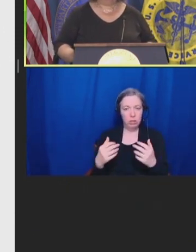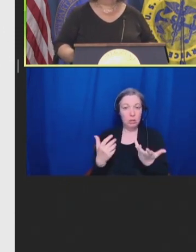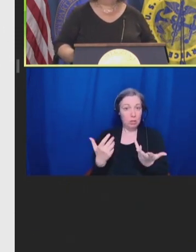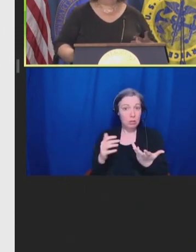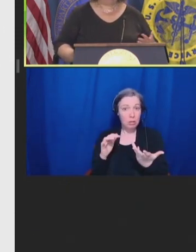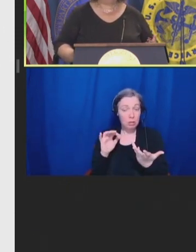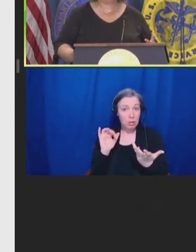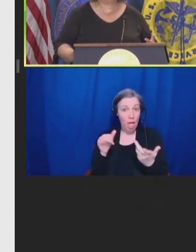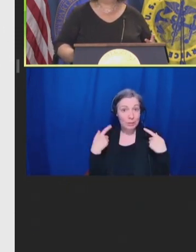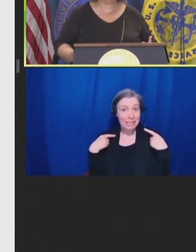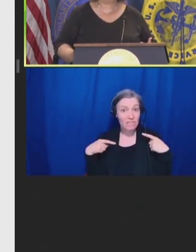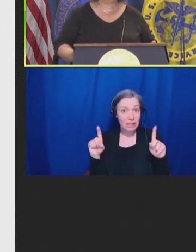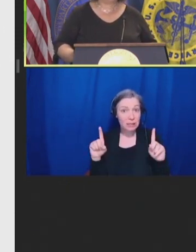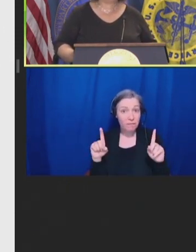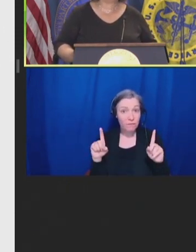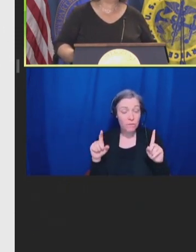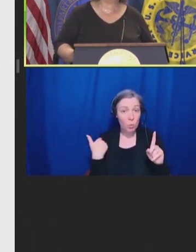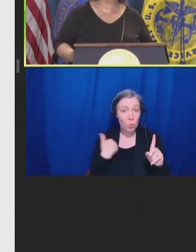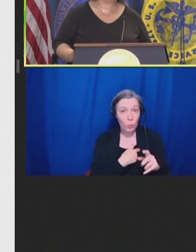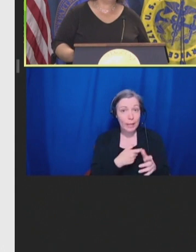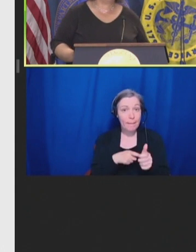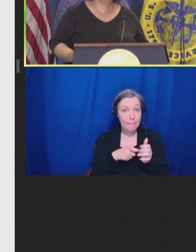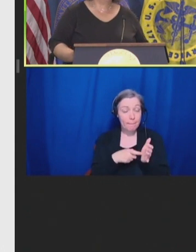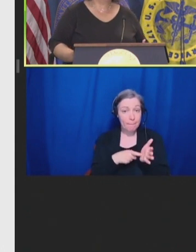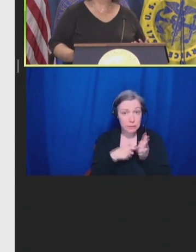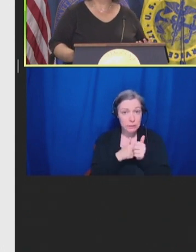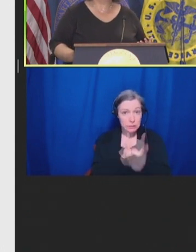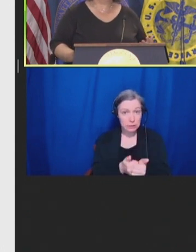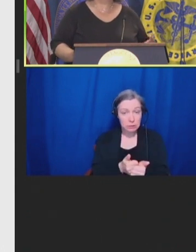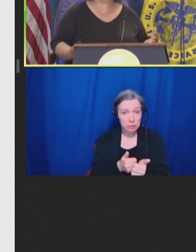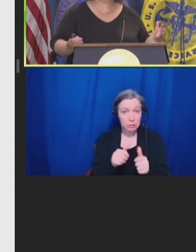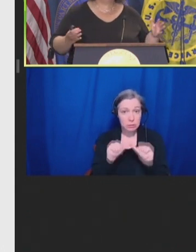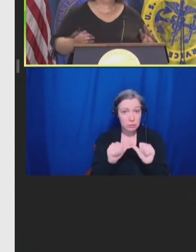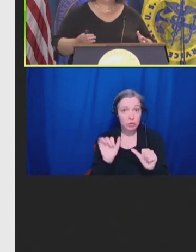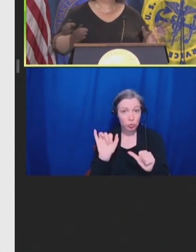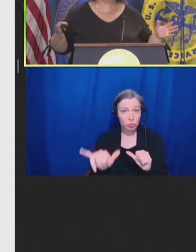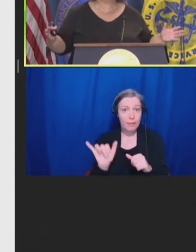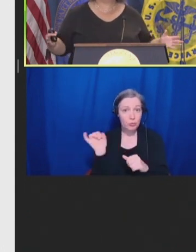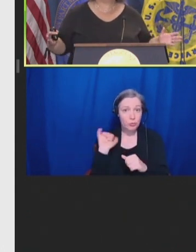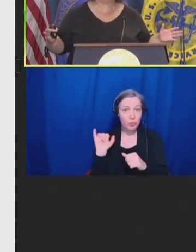pandemic. And it's something that I think we need to continue as well and really keep those broad